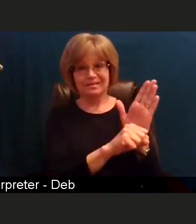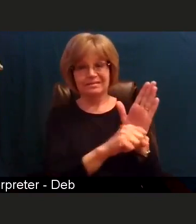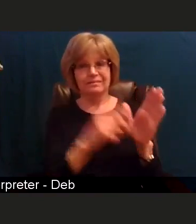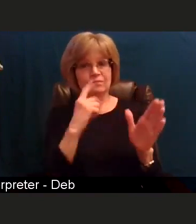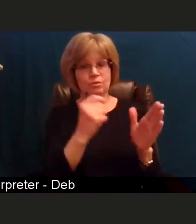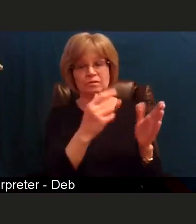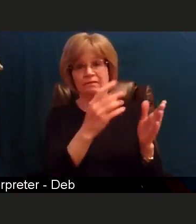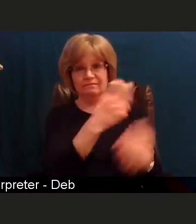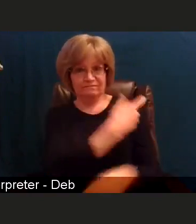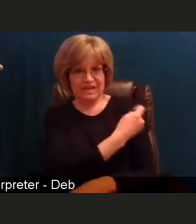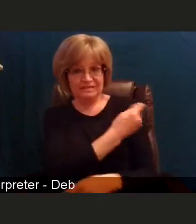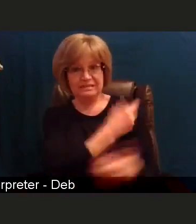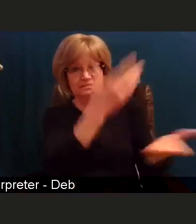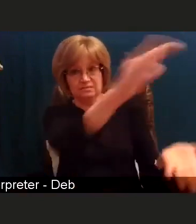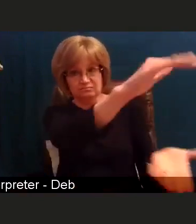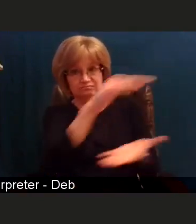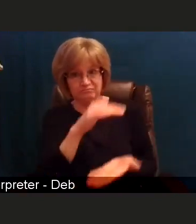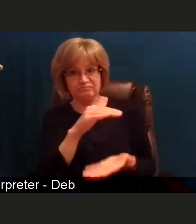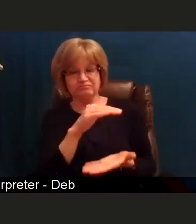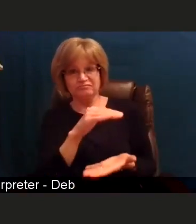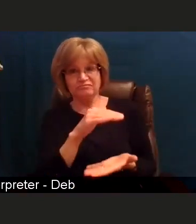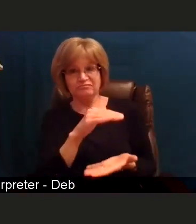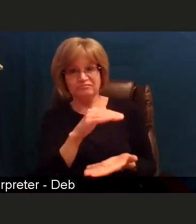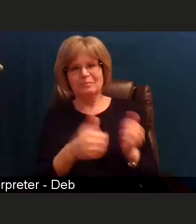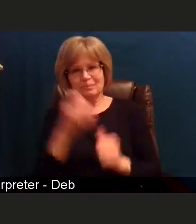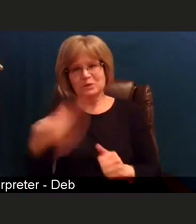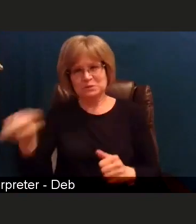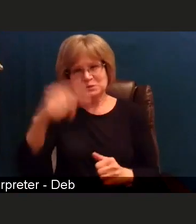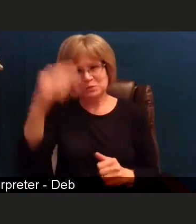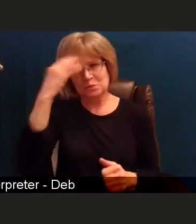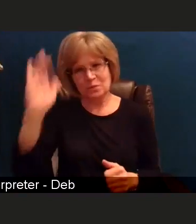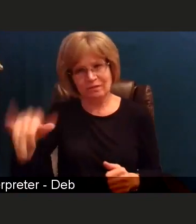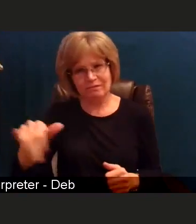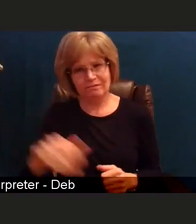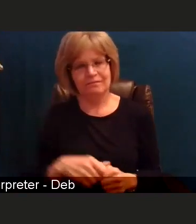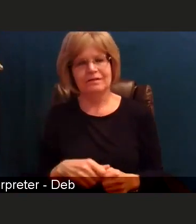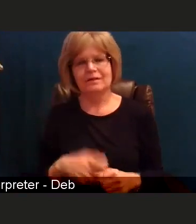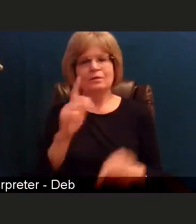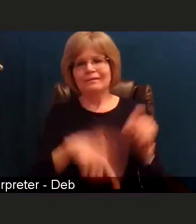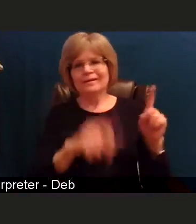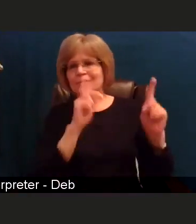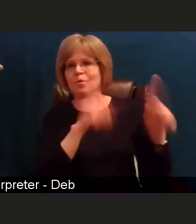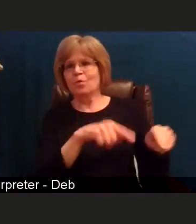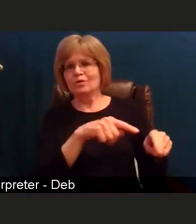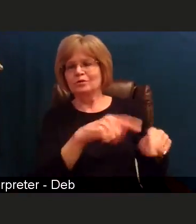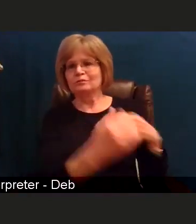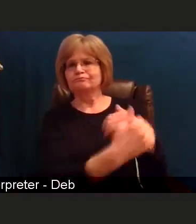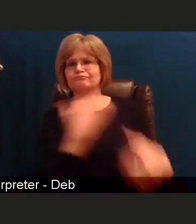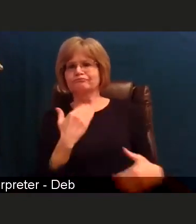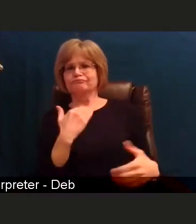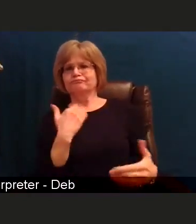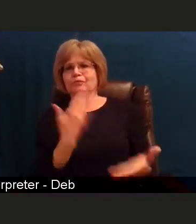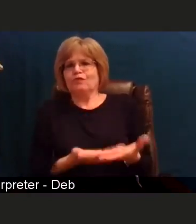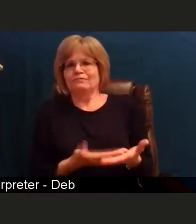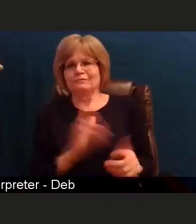which most of you are aware of. This is not something that we can just order and receive. We basically asked the state